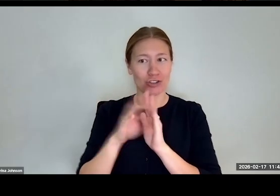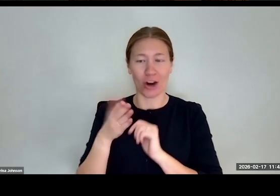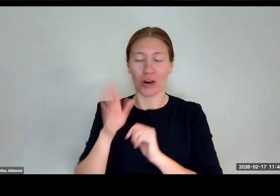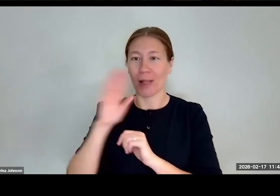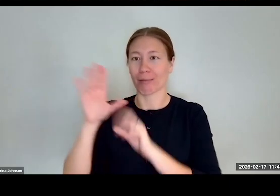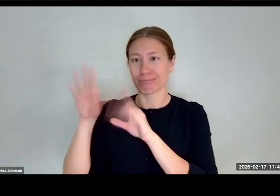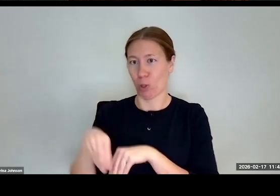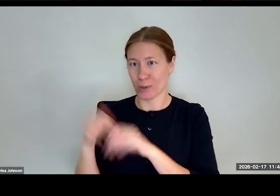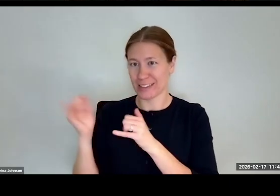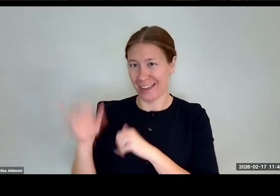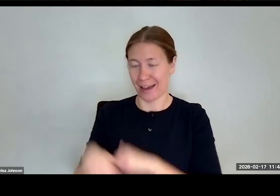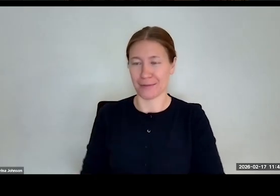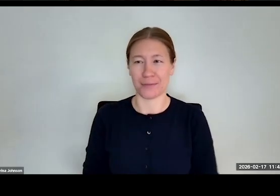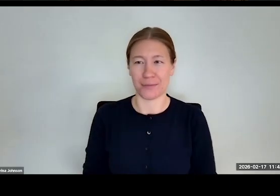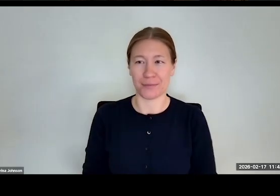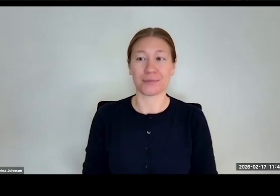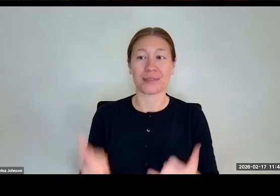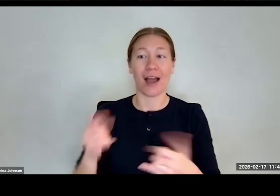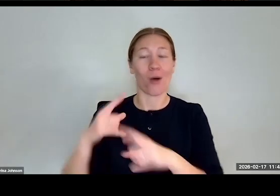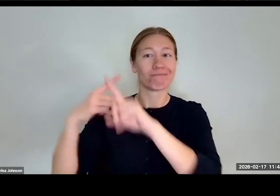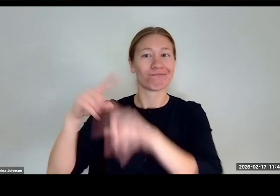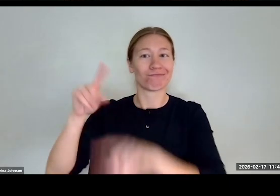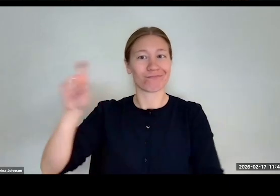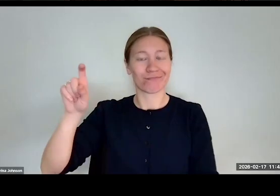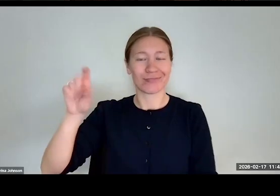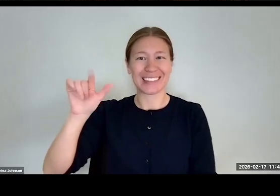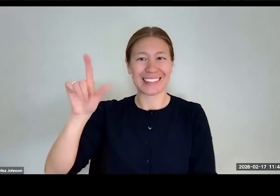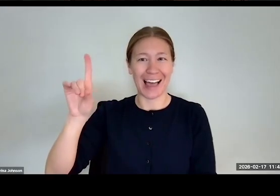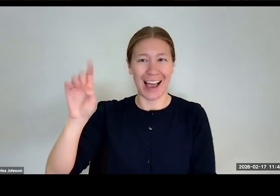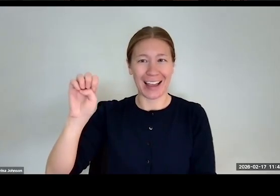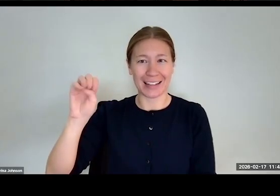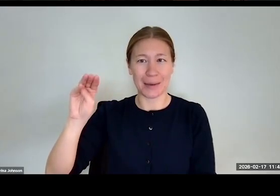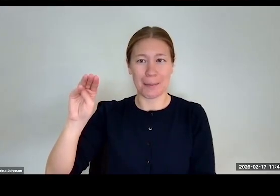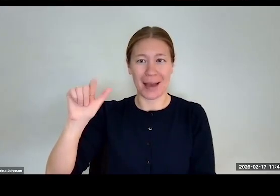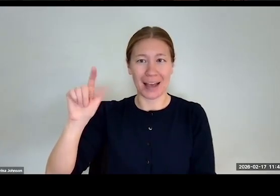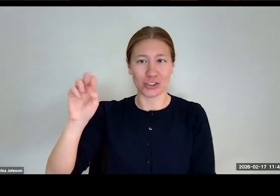and if I exit my slide master, what I will see here is I have the active image